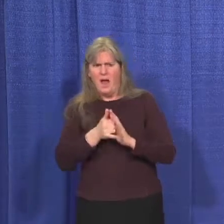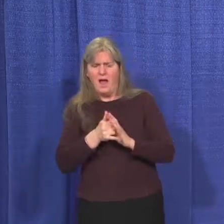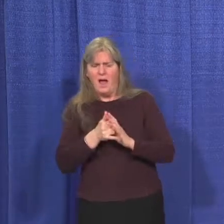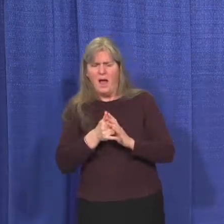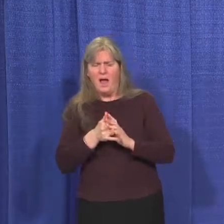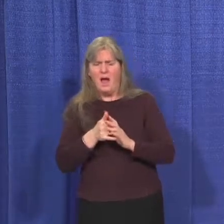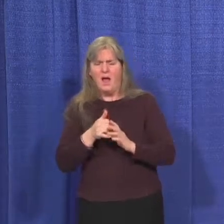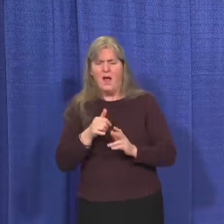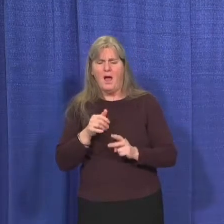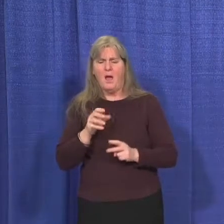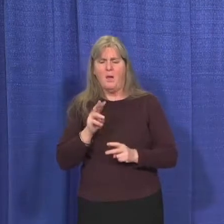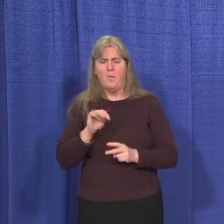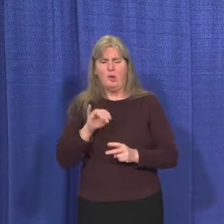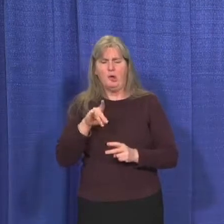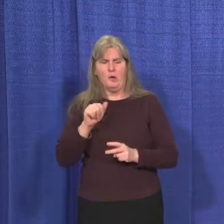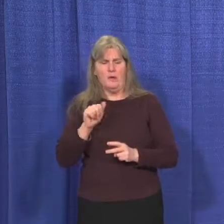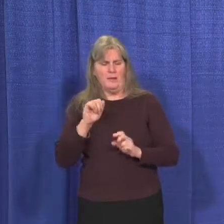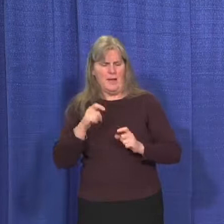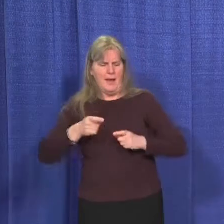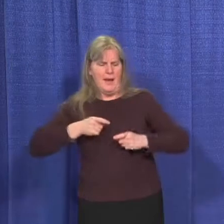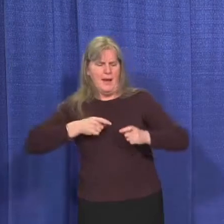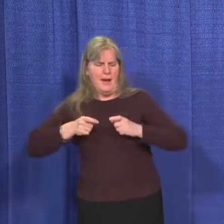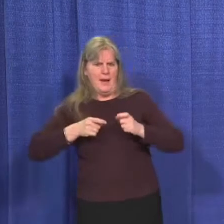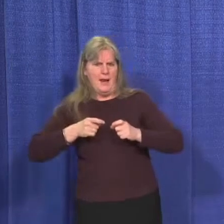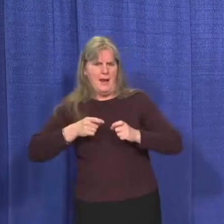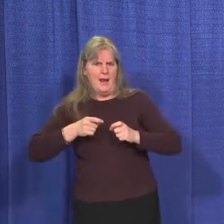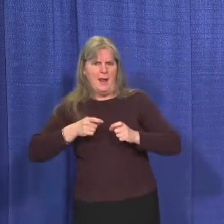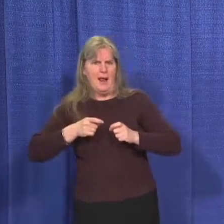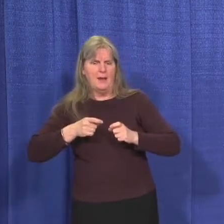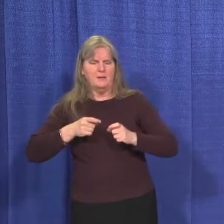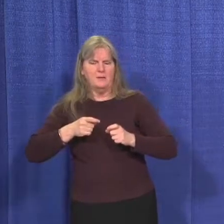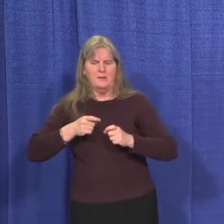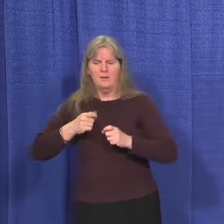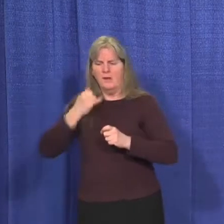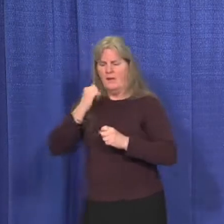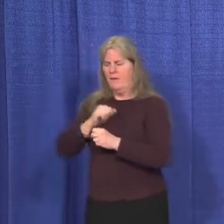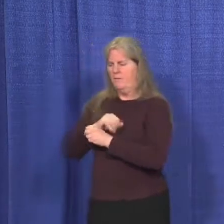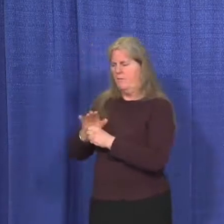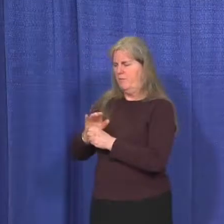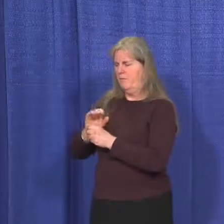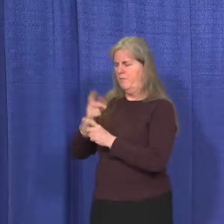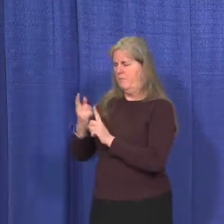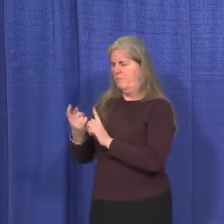And also how well it will handle any potential outbreak of some of these variants if they arrive